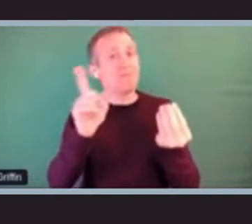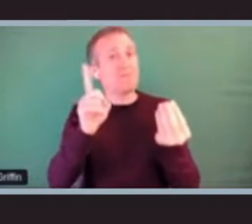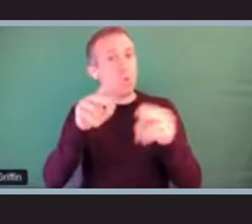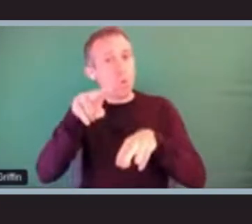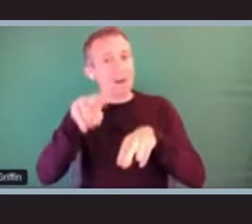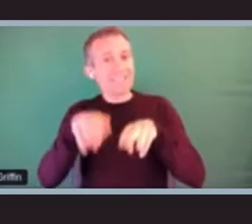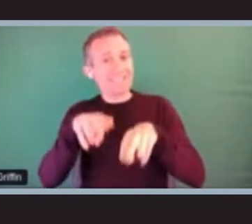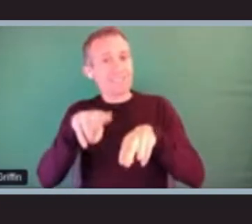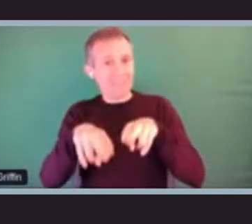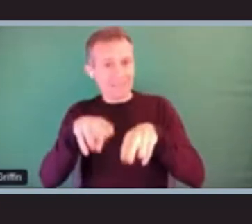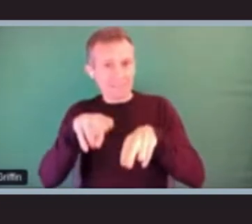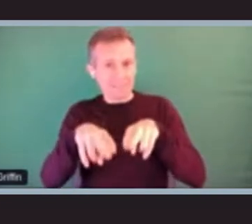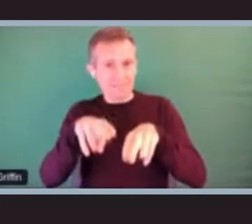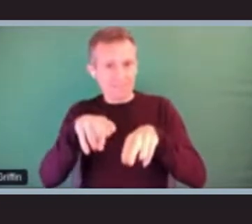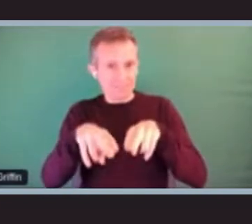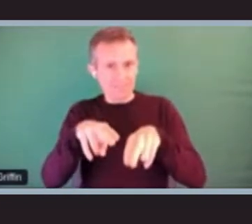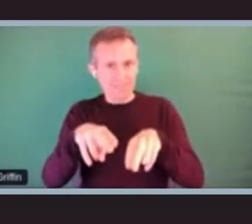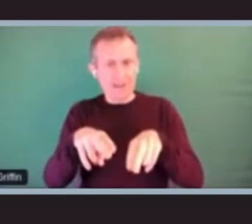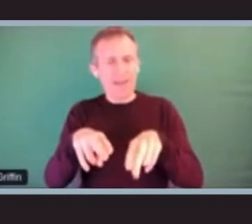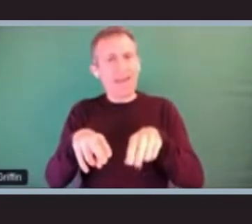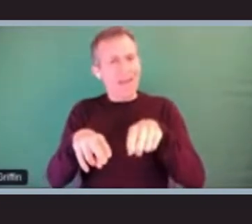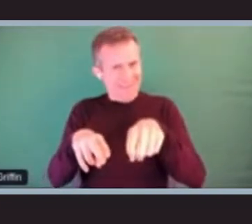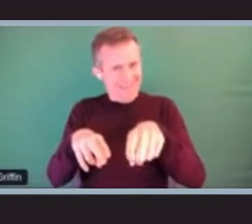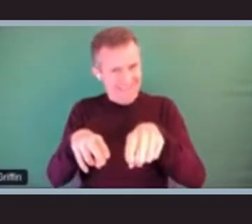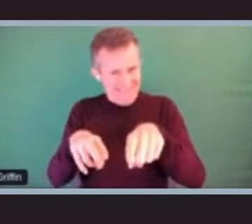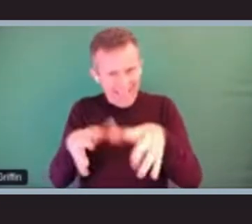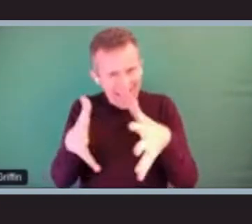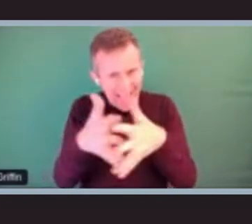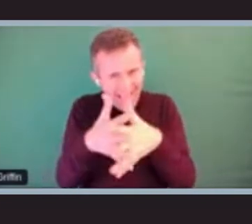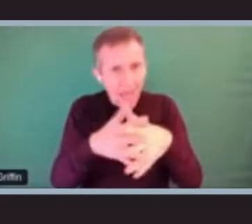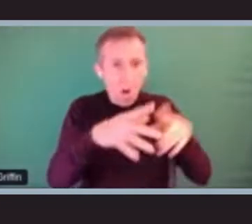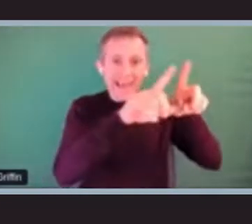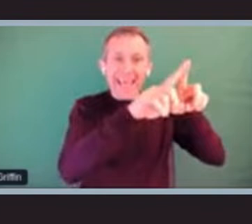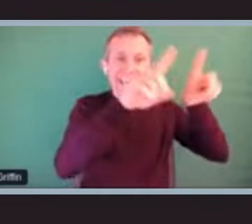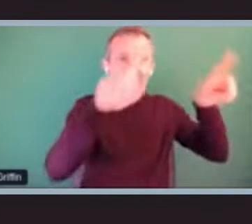So how can you describe an image without giving away the answer?